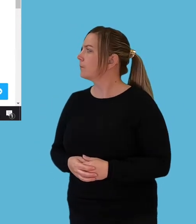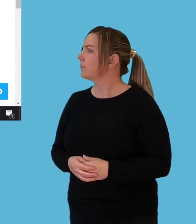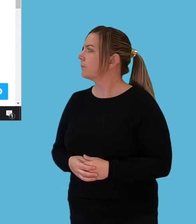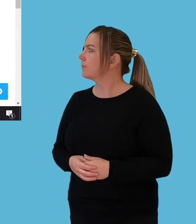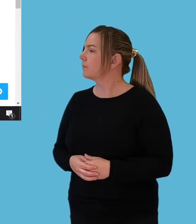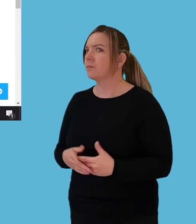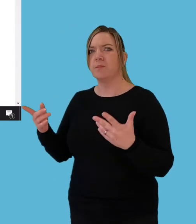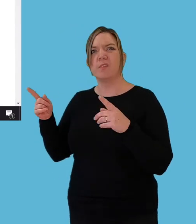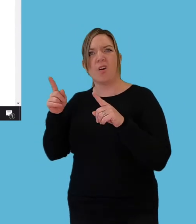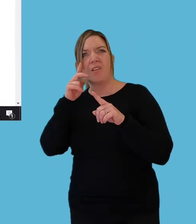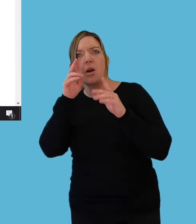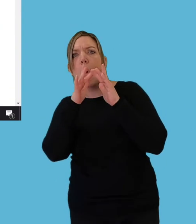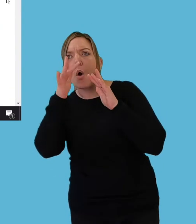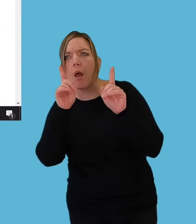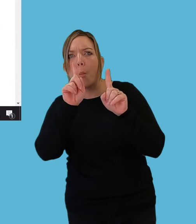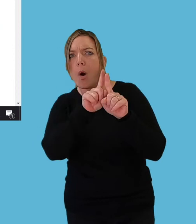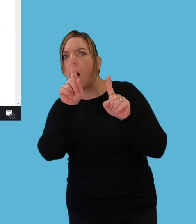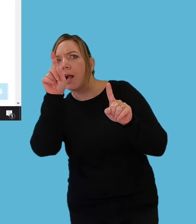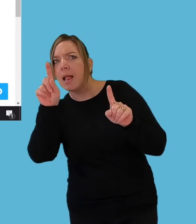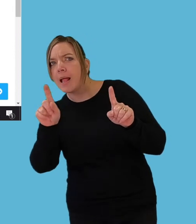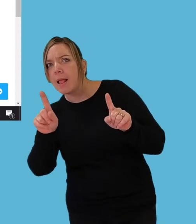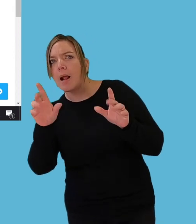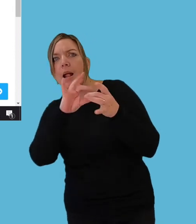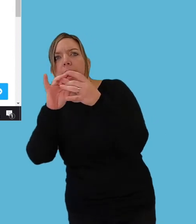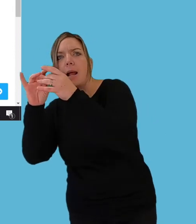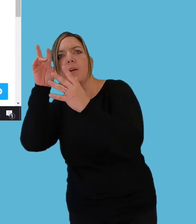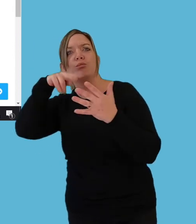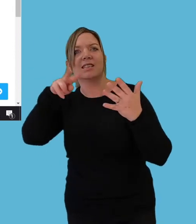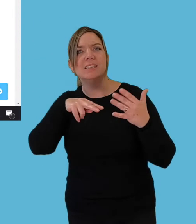come to an online session, well here you can click on that and it will take you to that page.